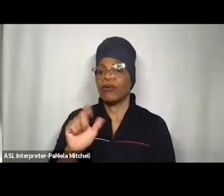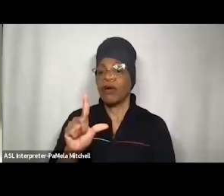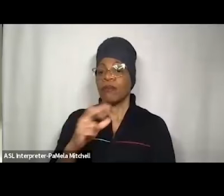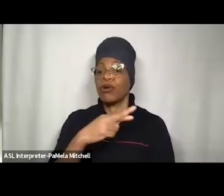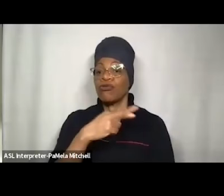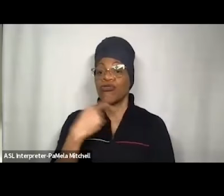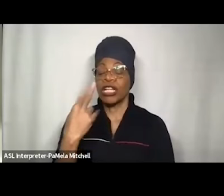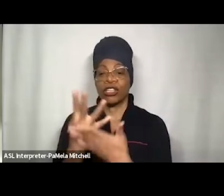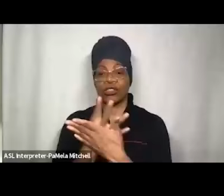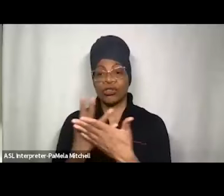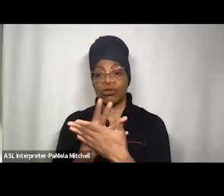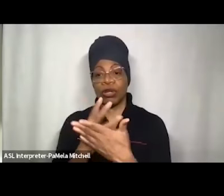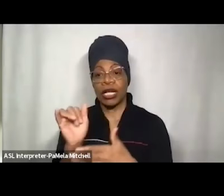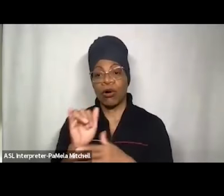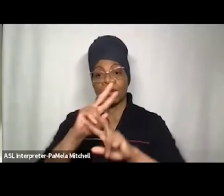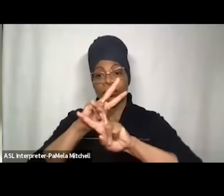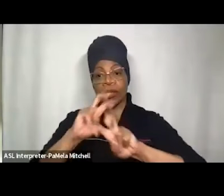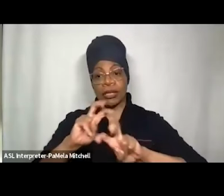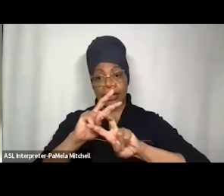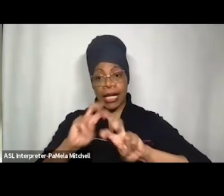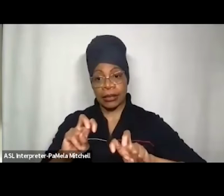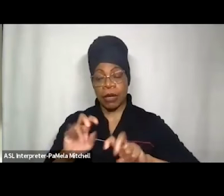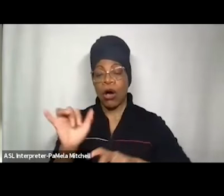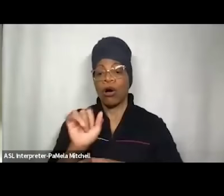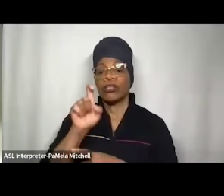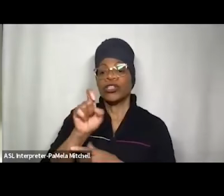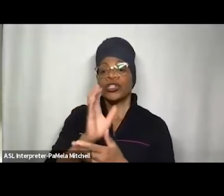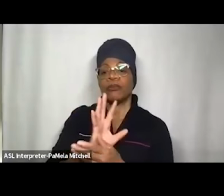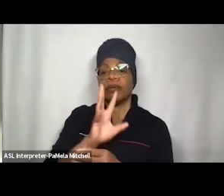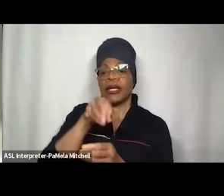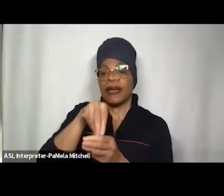Also should be part of our treatment programs during reentry